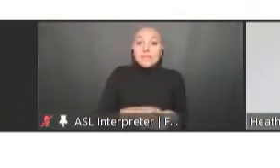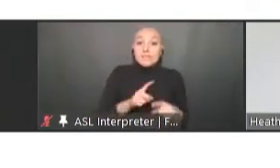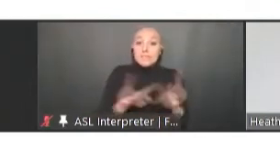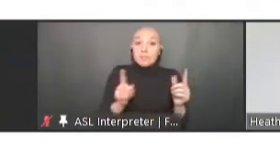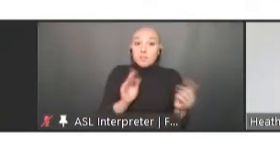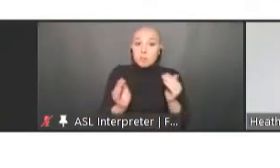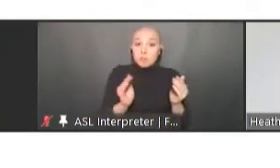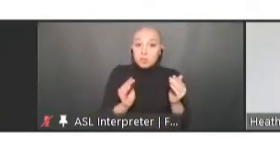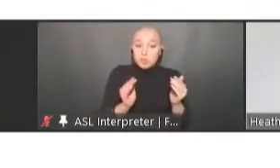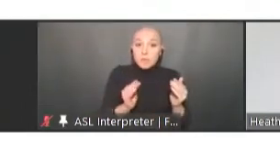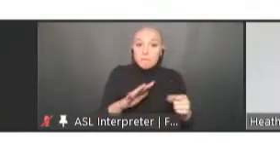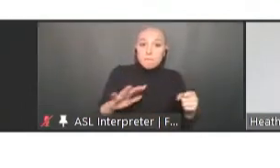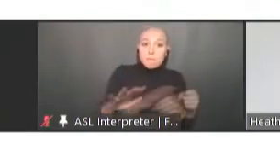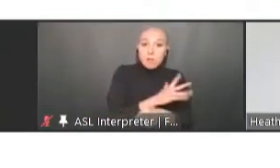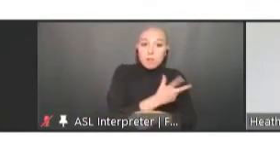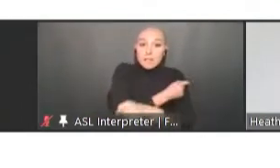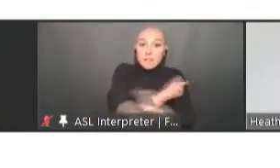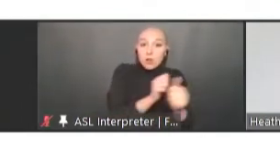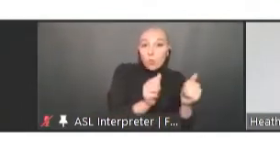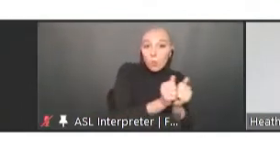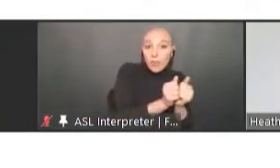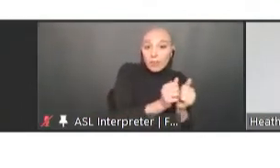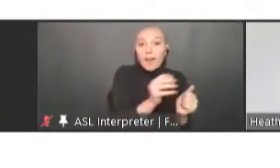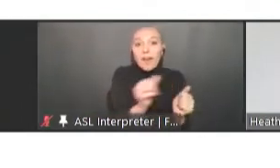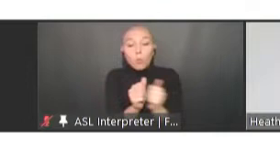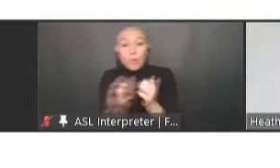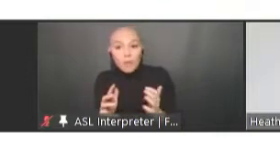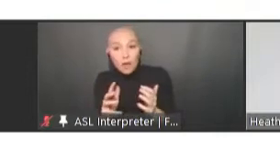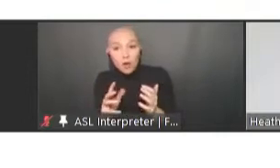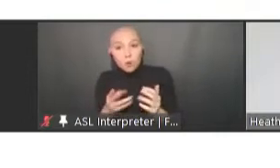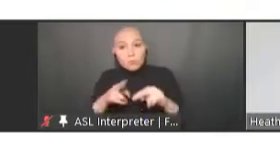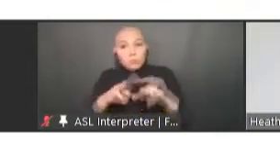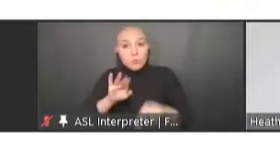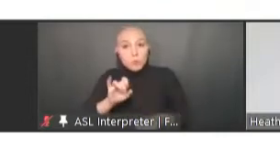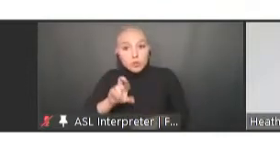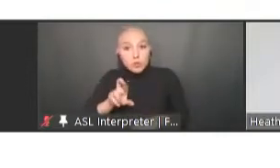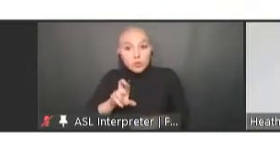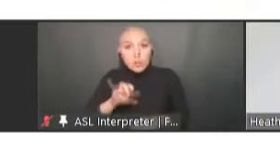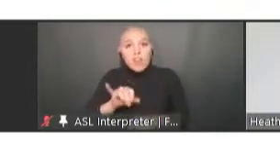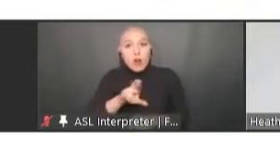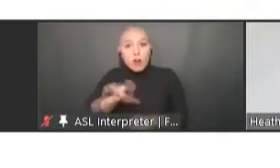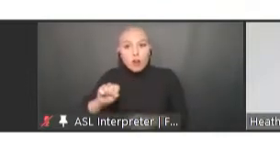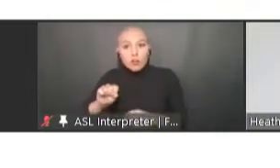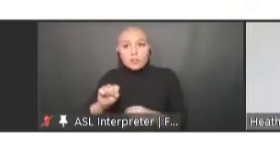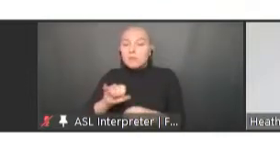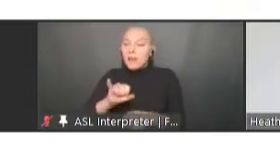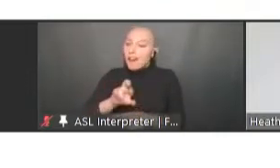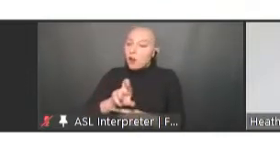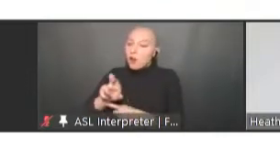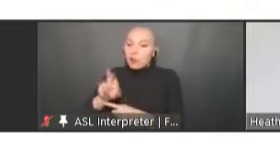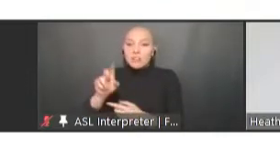and without booster doses decreased over time. However, booster doses consistently provided